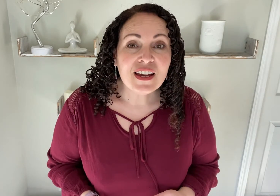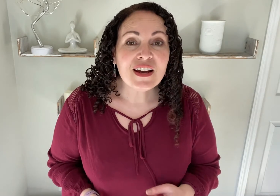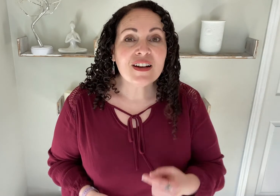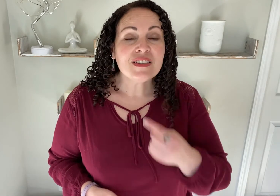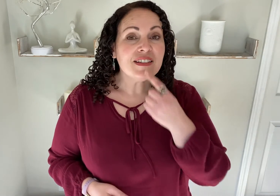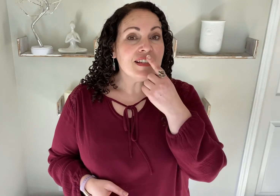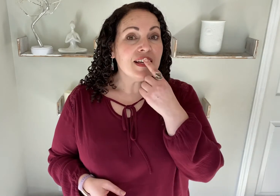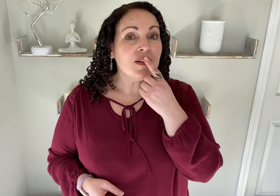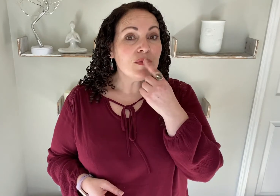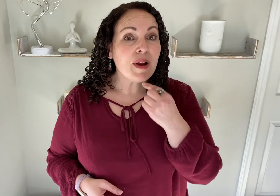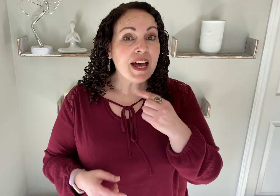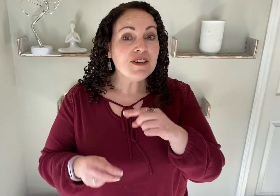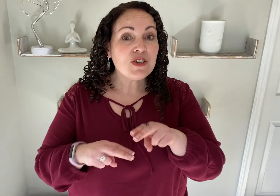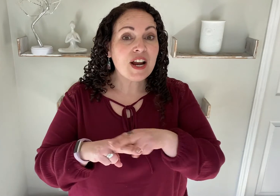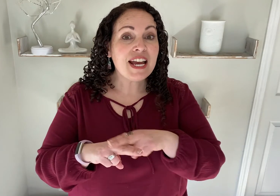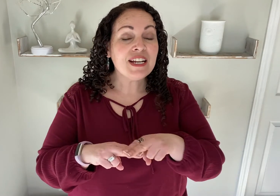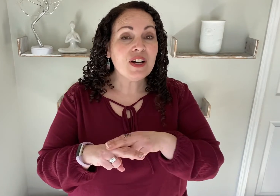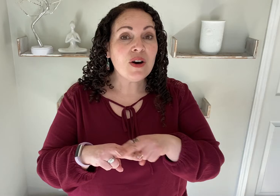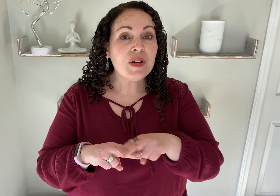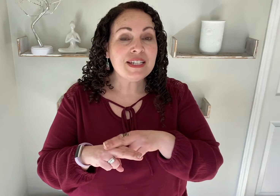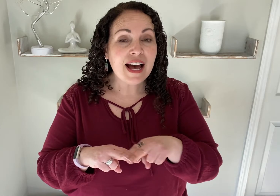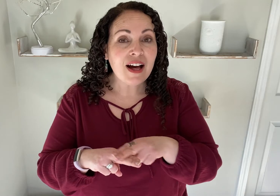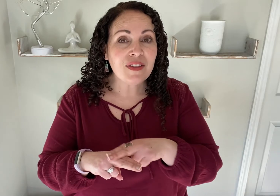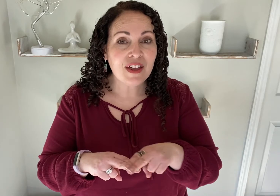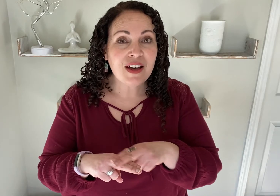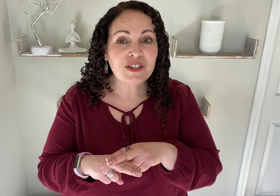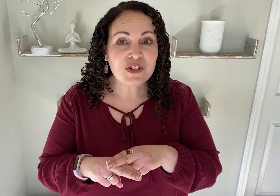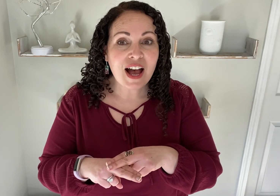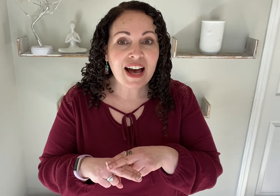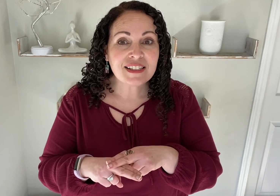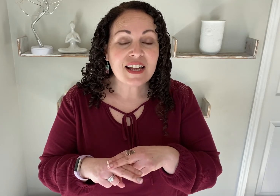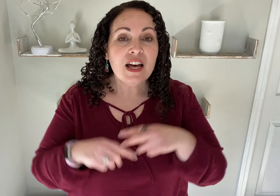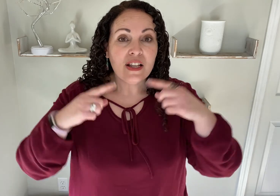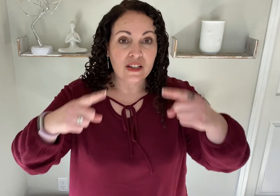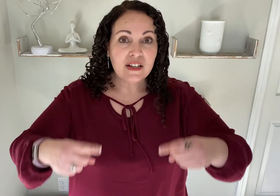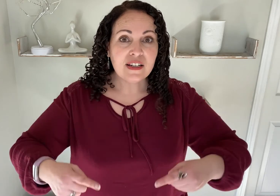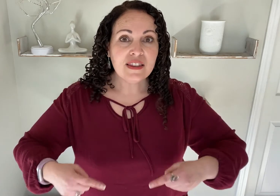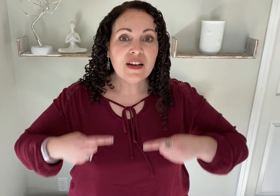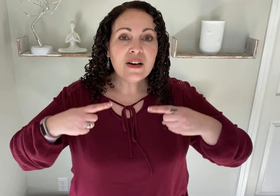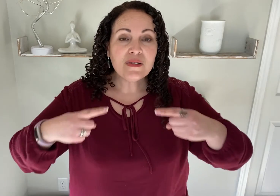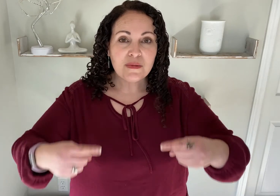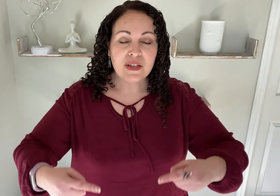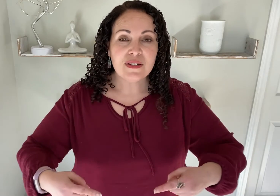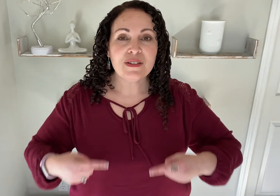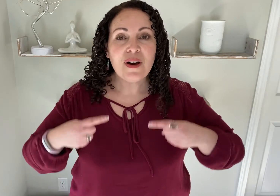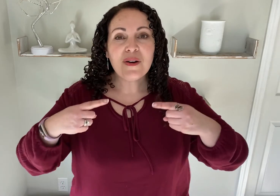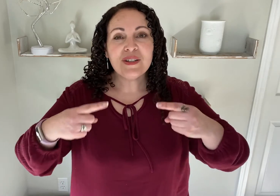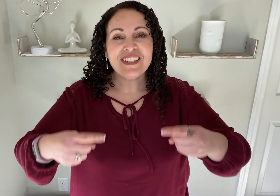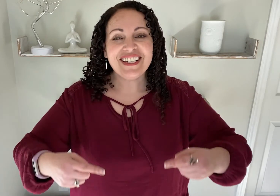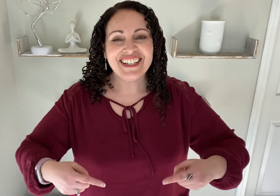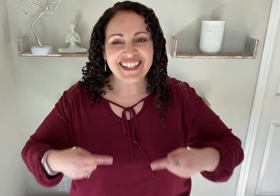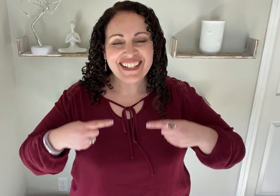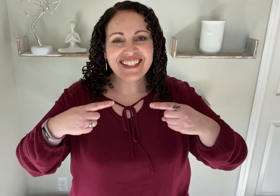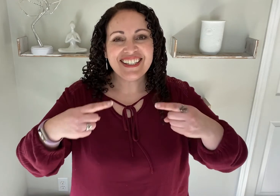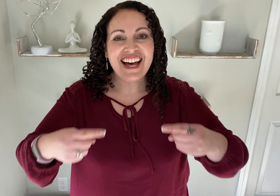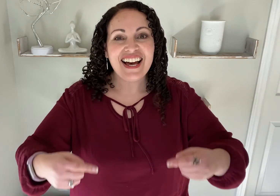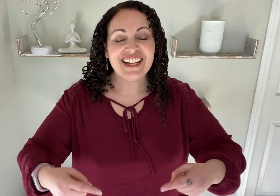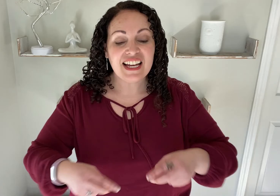There's a little red train going down the tracks Look at the wheels go clickety clack